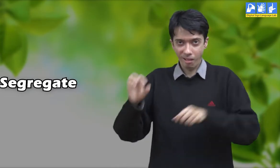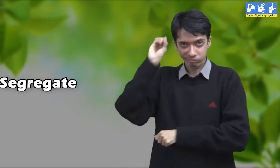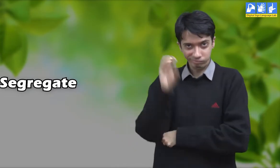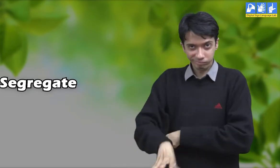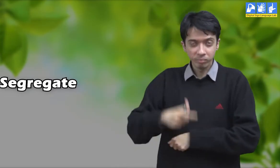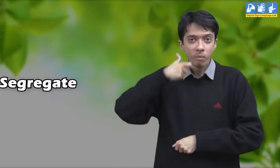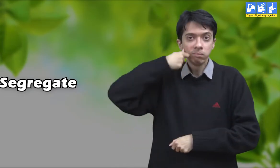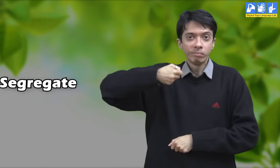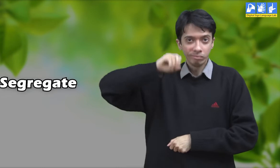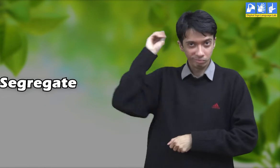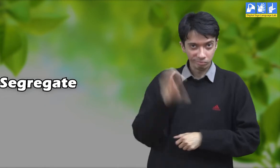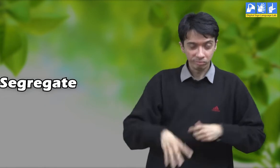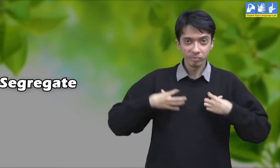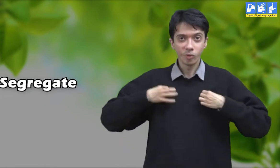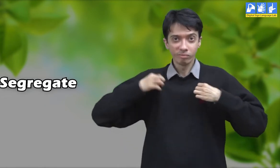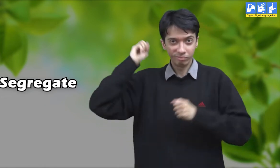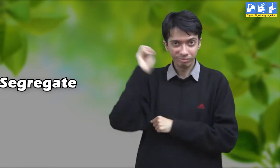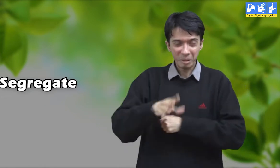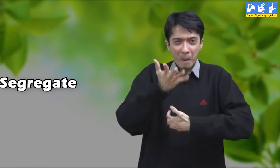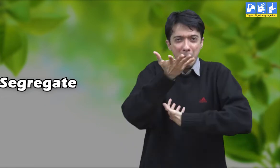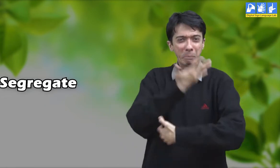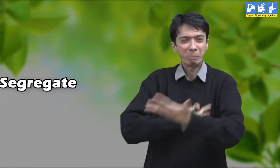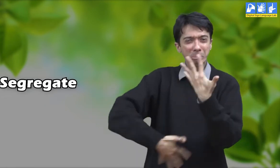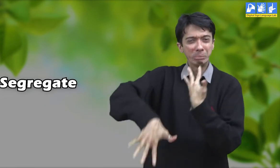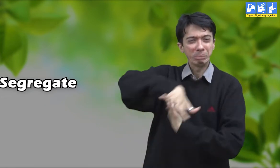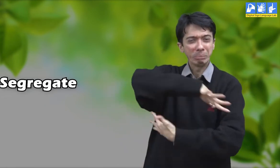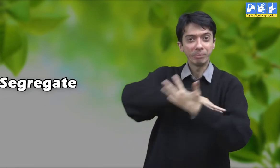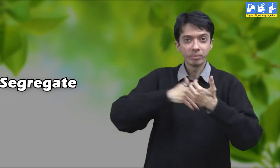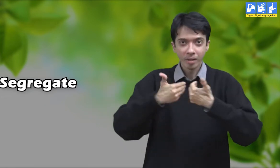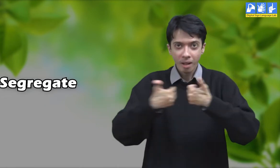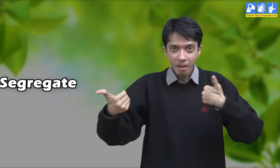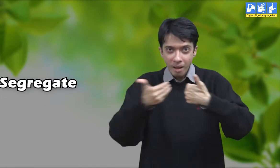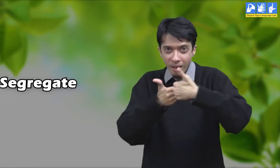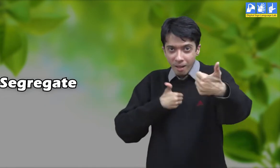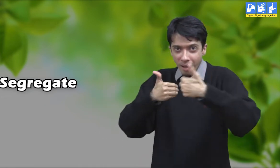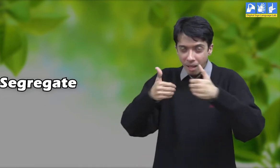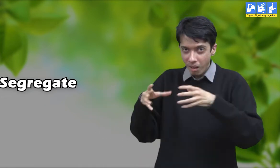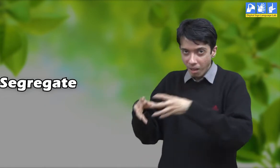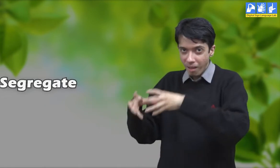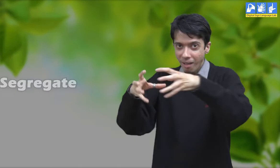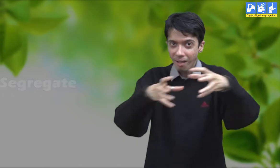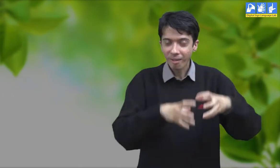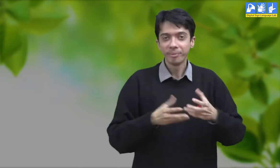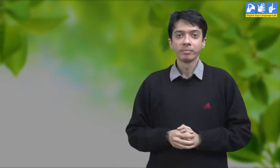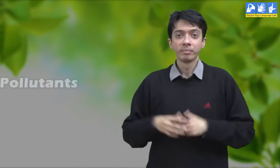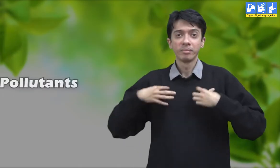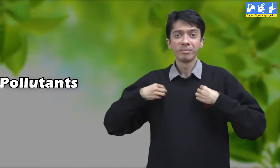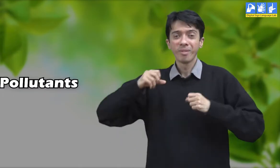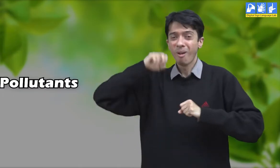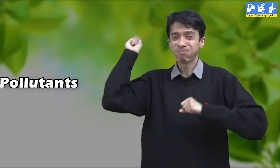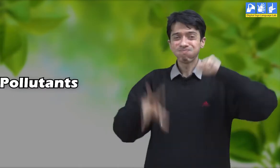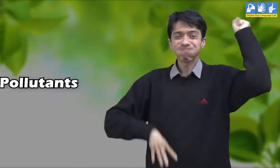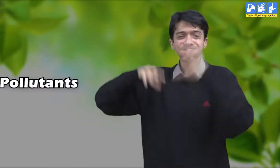Example, segregating the things such as, drinks, food, clothes etc. which are kept altogether in a bag.